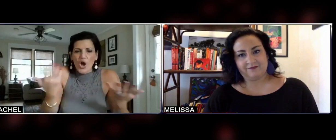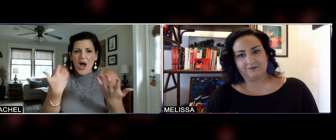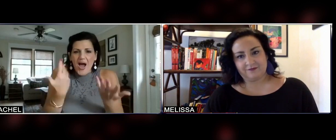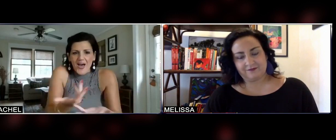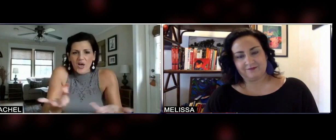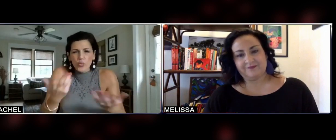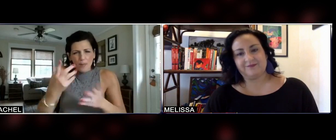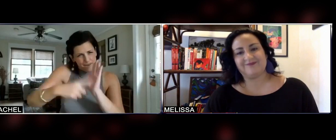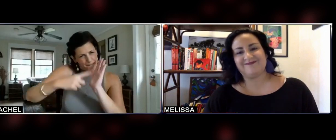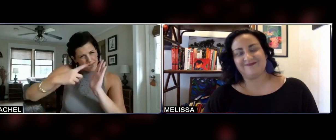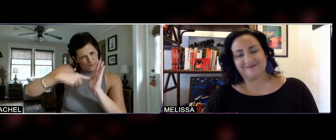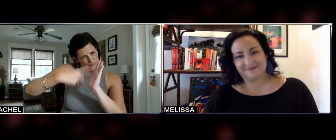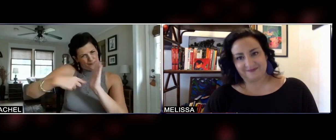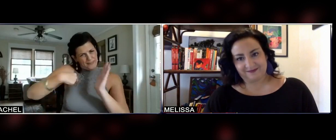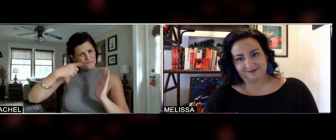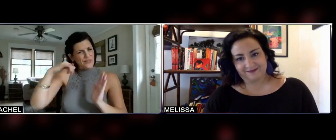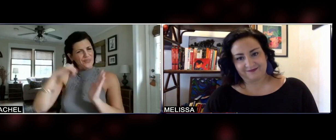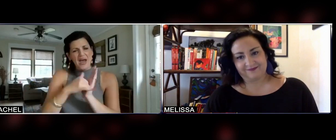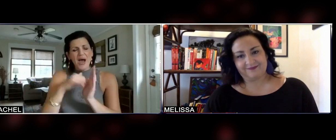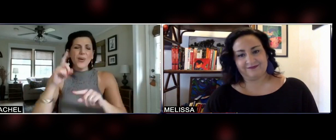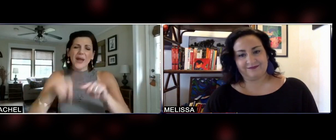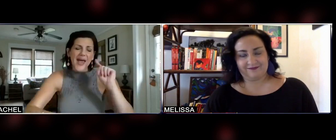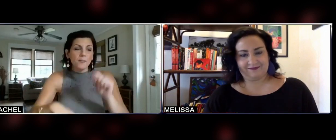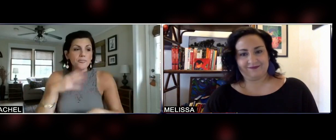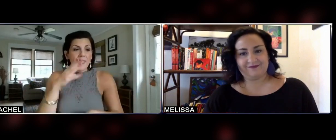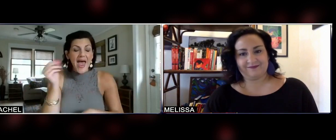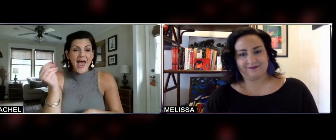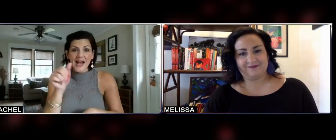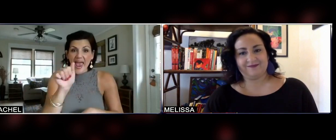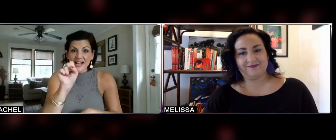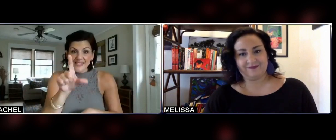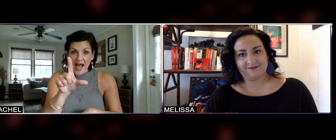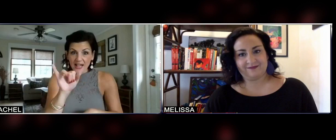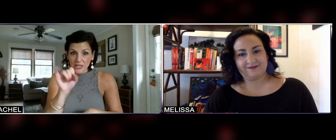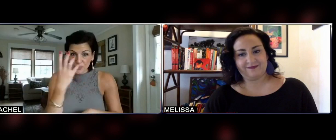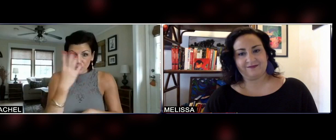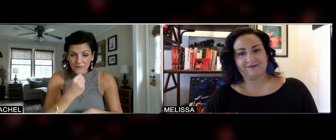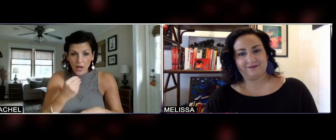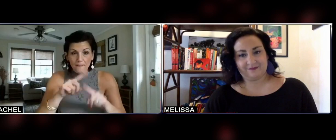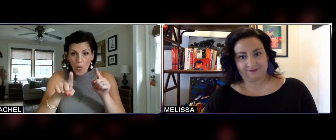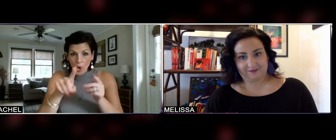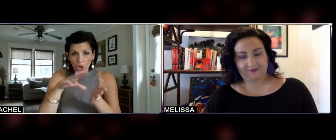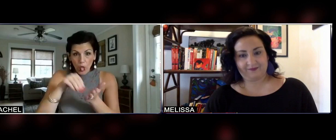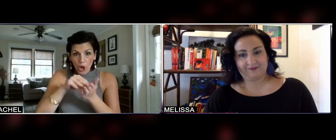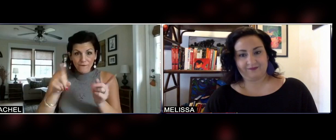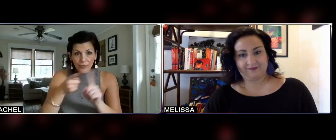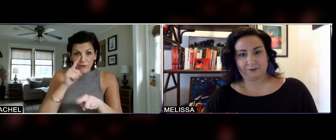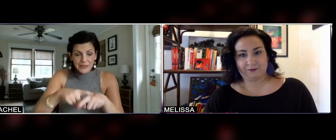in those programs, so that's not something to criticize me for. ASL is beautiful, yes, but when you're learning it